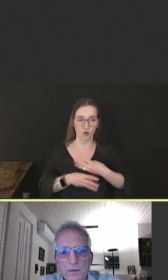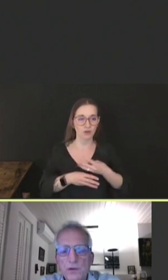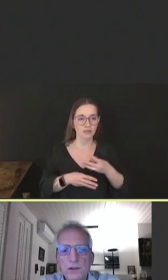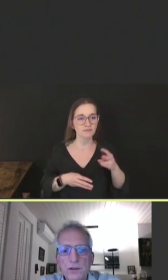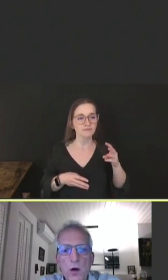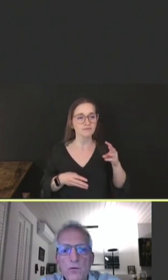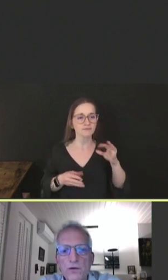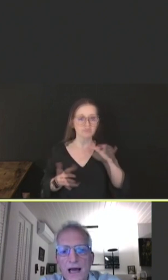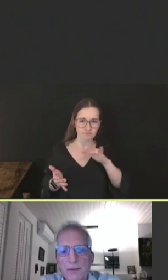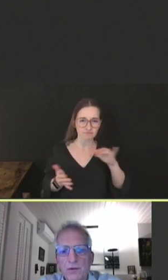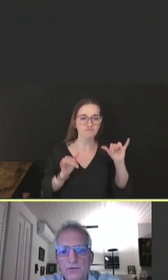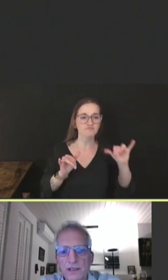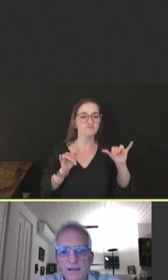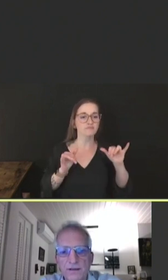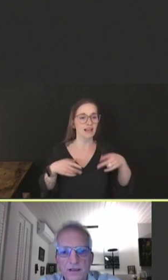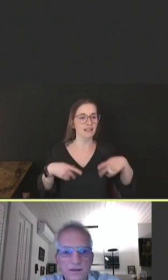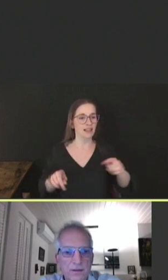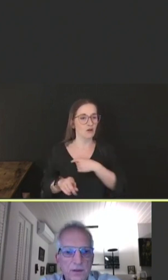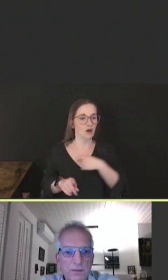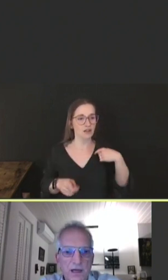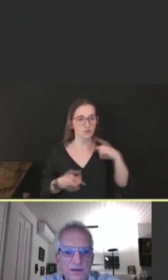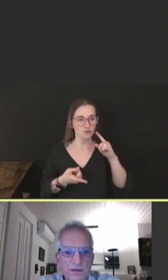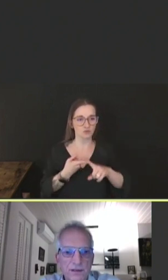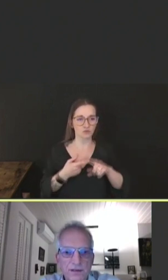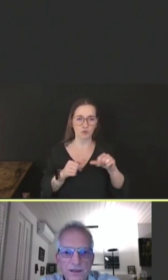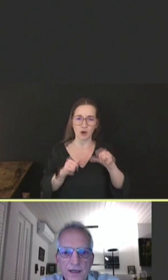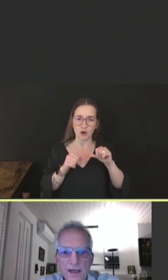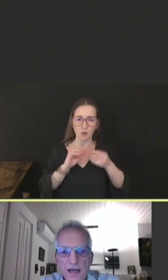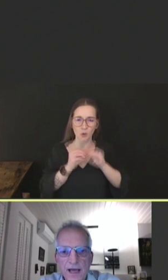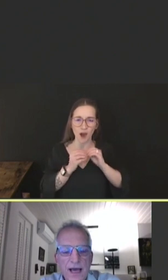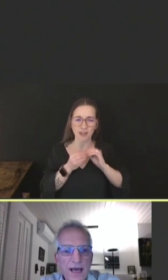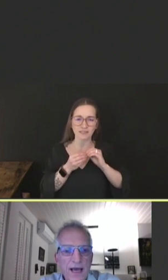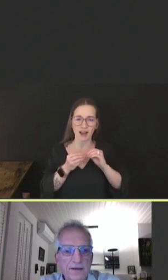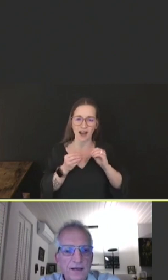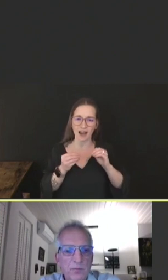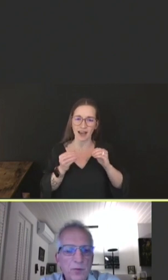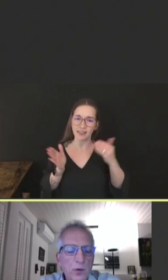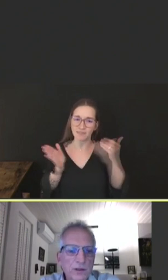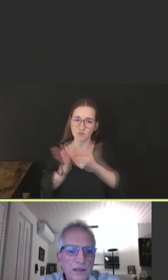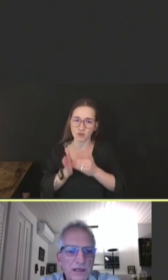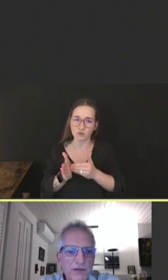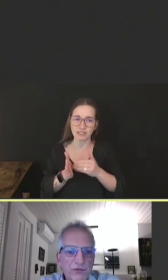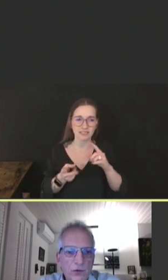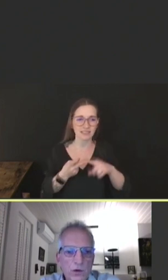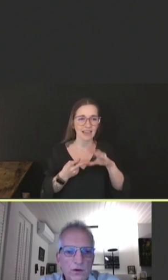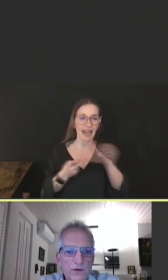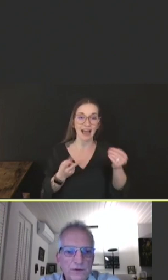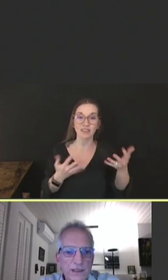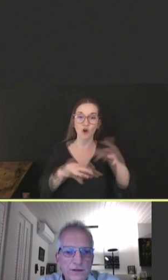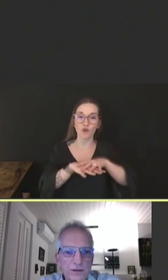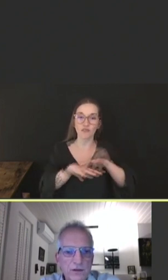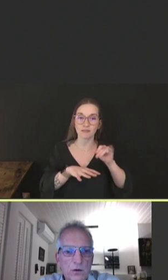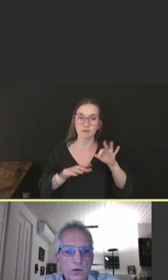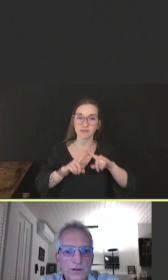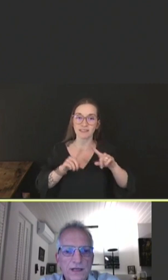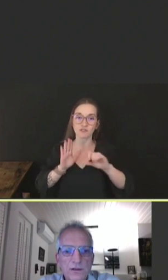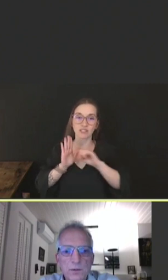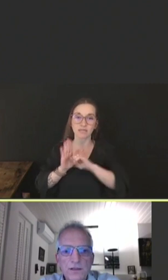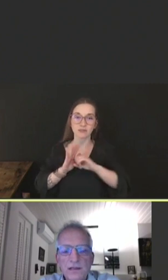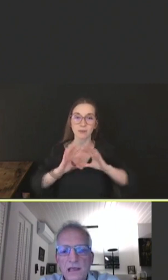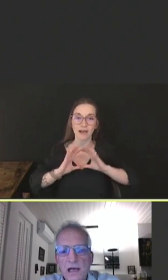but also the overlap of these symptom clusters. And importantly, four of these cohorts explicitly